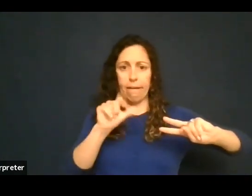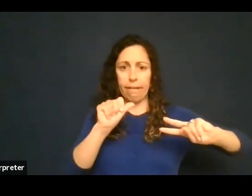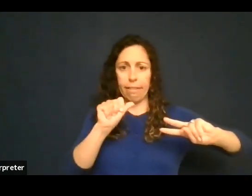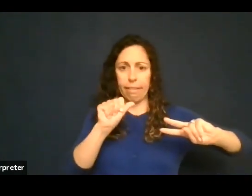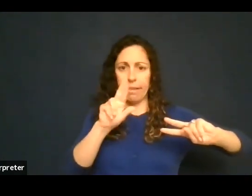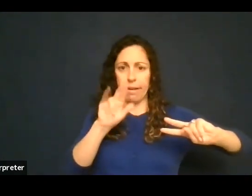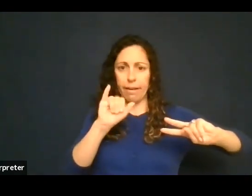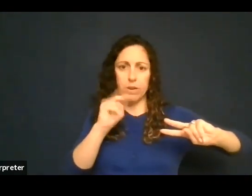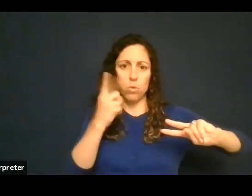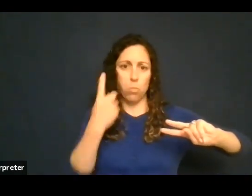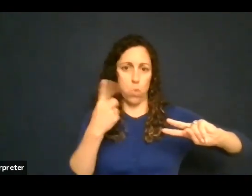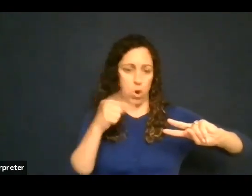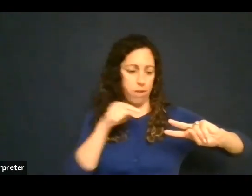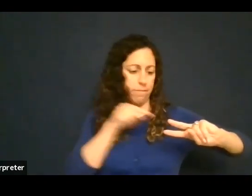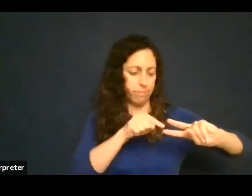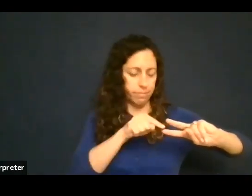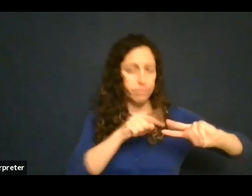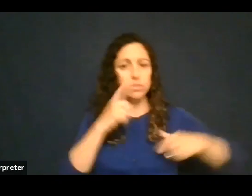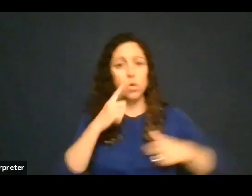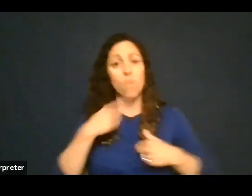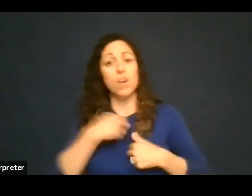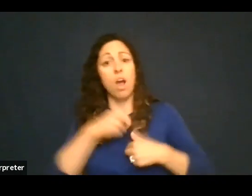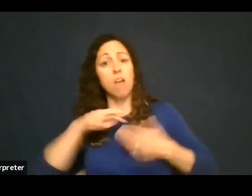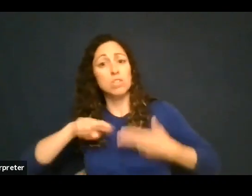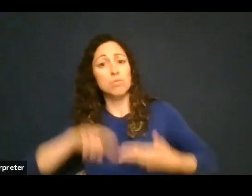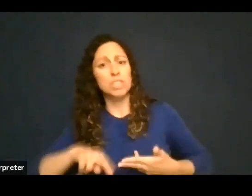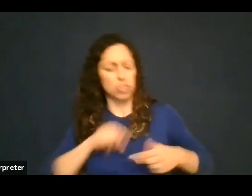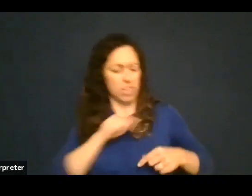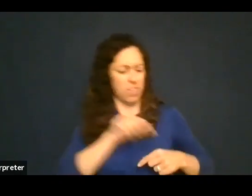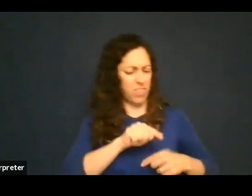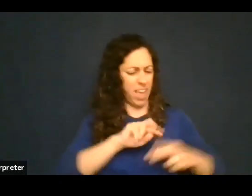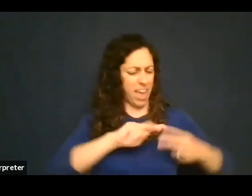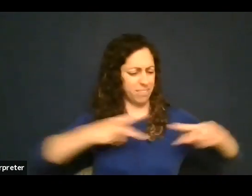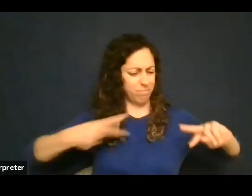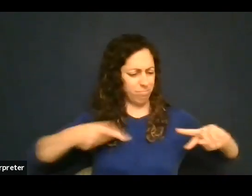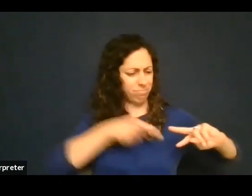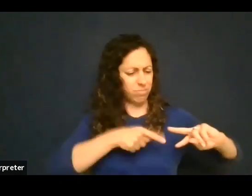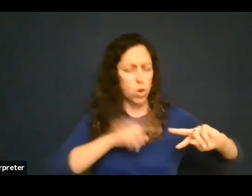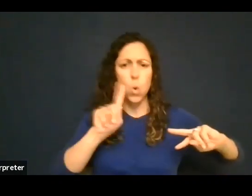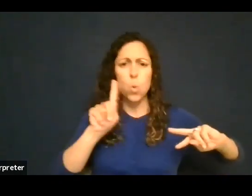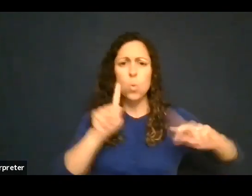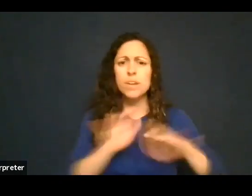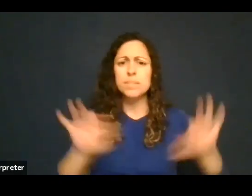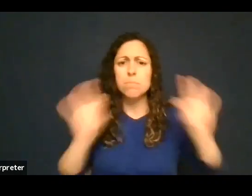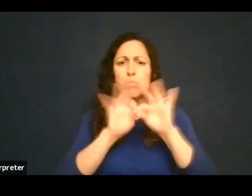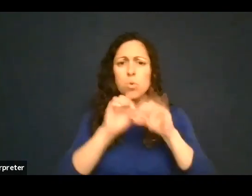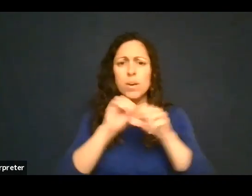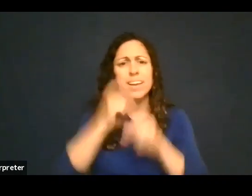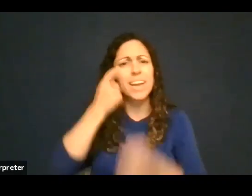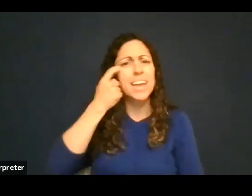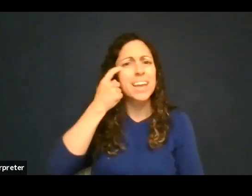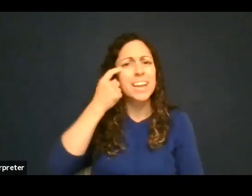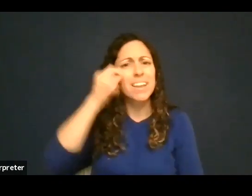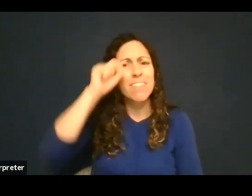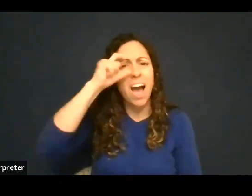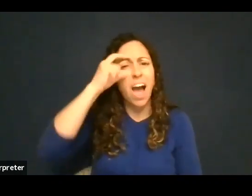important in the retina, where it's expressing proteins. Is it in the photoreceptors that make vision possible?